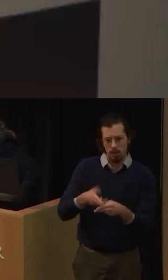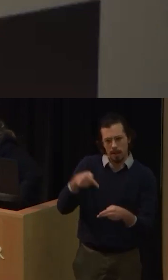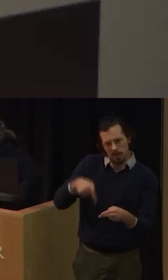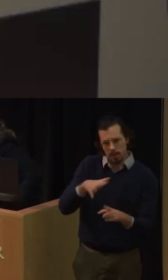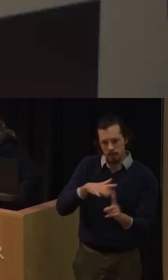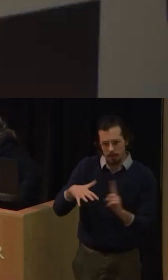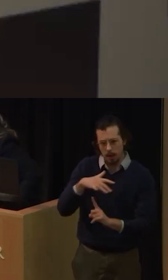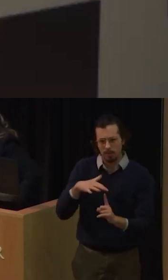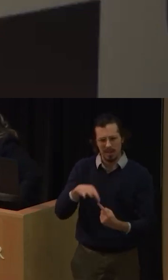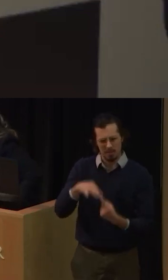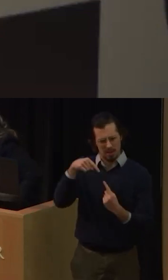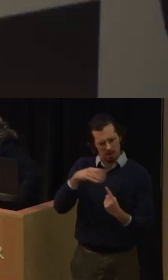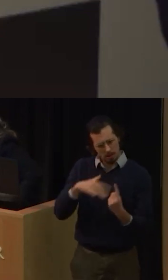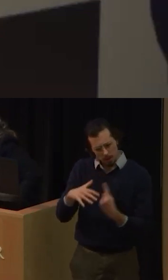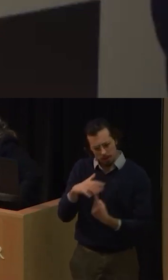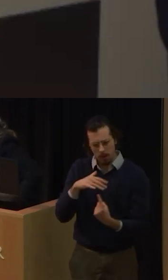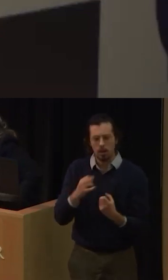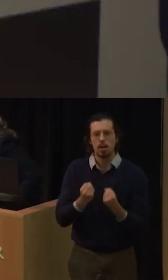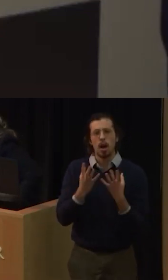especially in this space where a lot of us